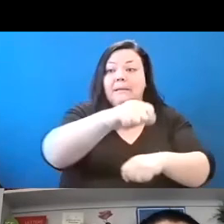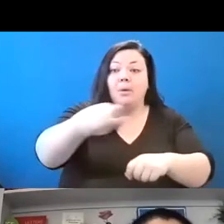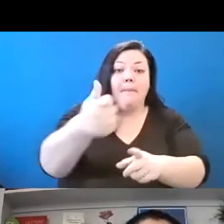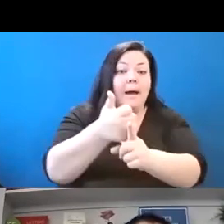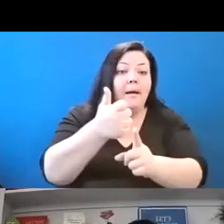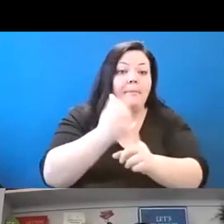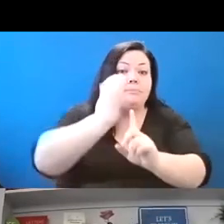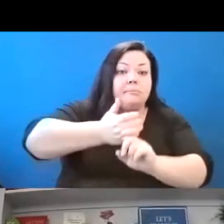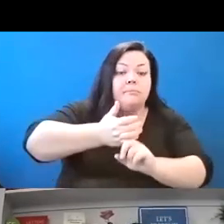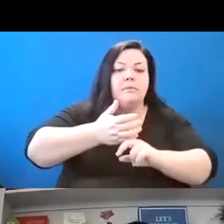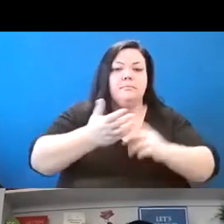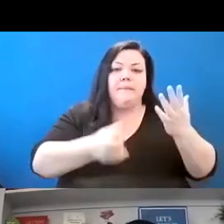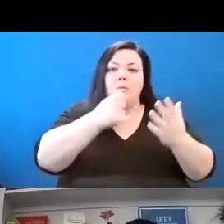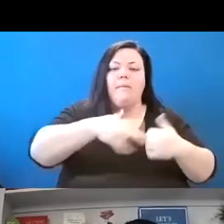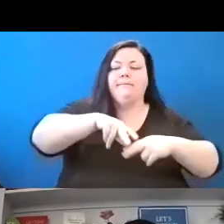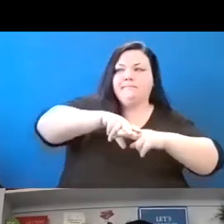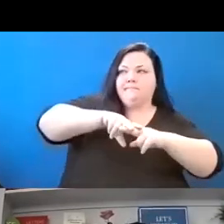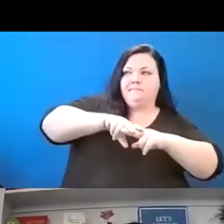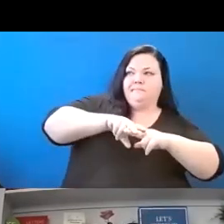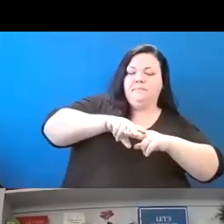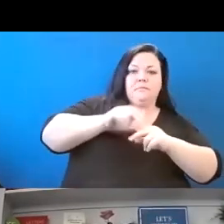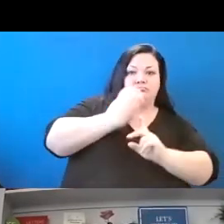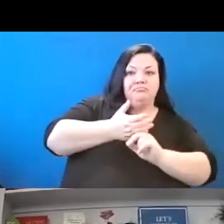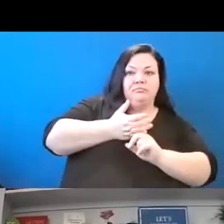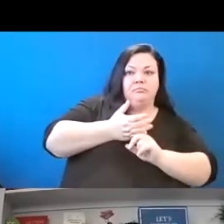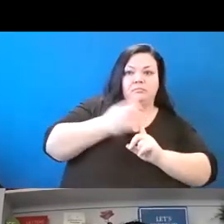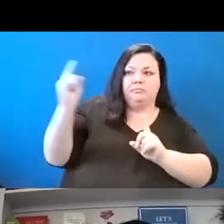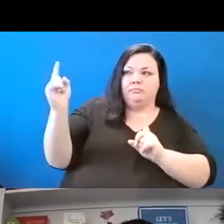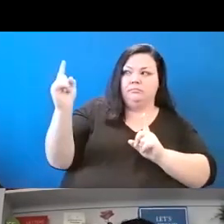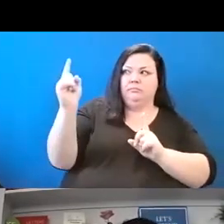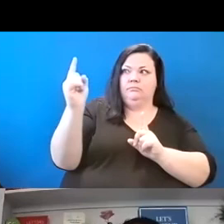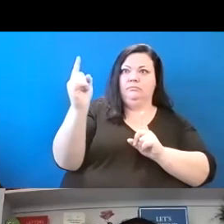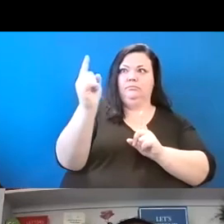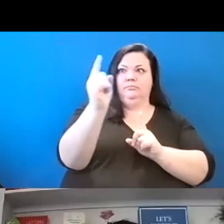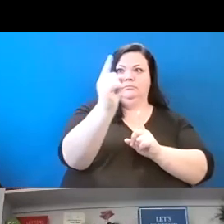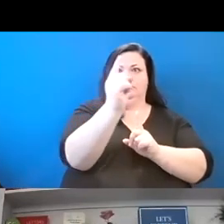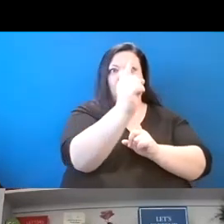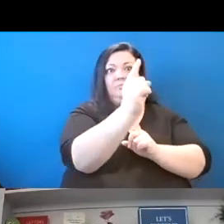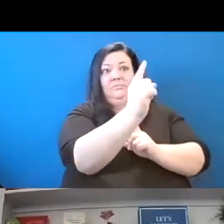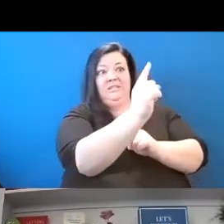who's who's sitting there when beyonce walks by with events baseball bat who's like oh [ __ ] we